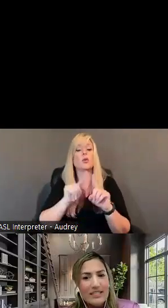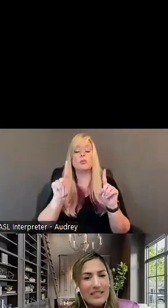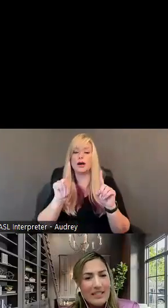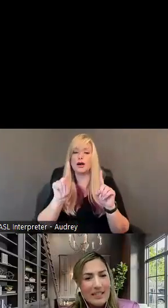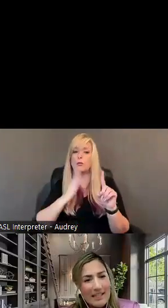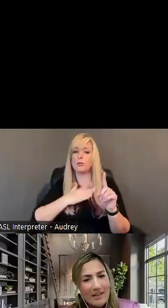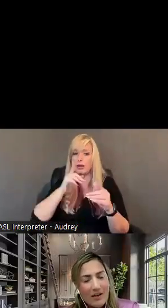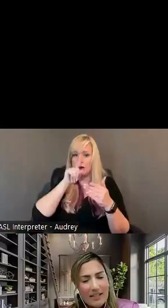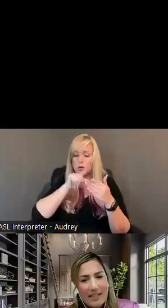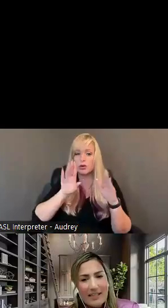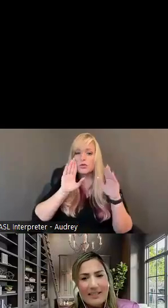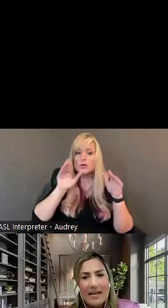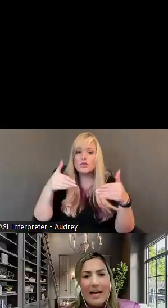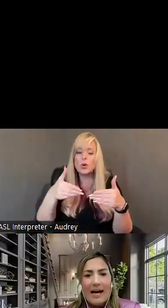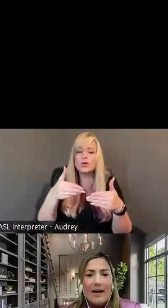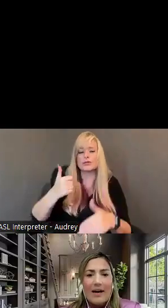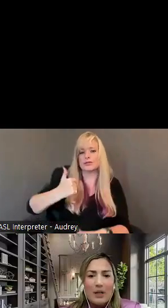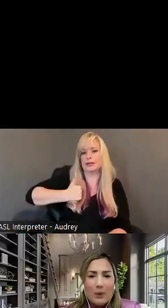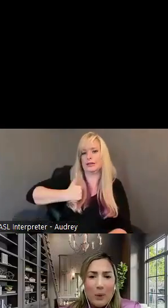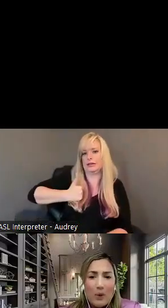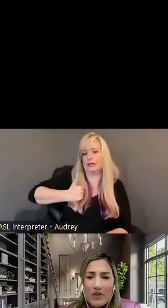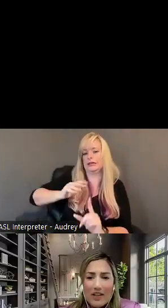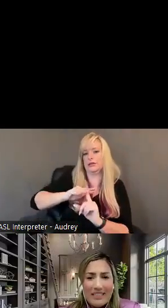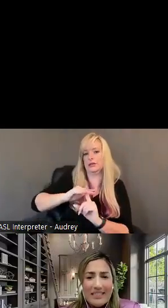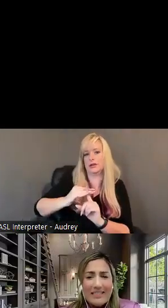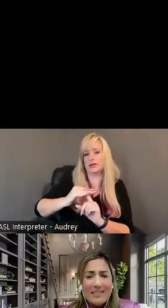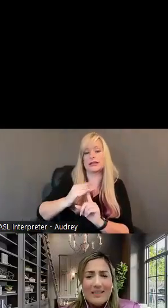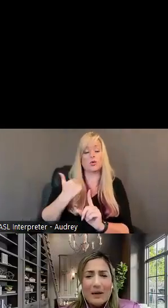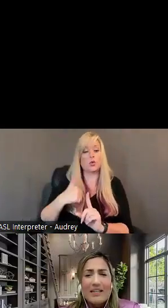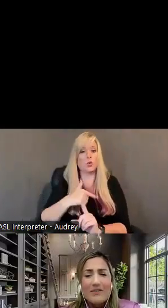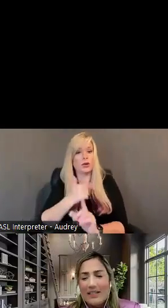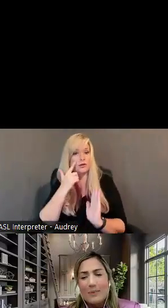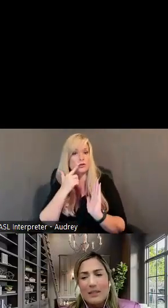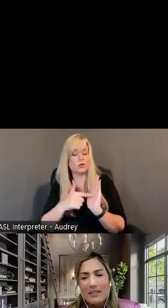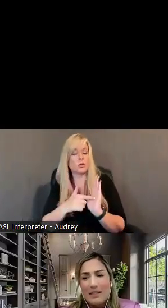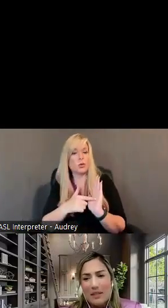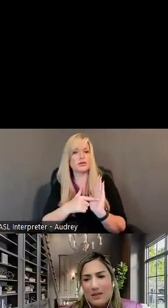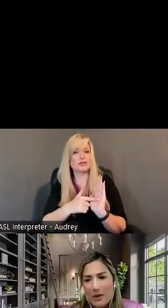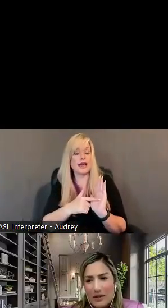the Canadian context. And what we're finding is despite advancements in mental health and